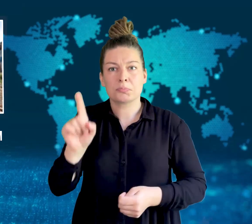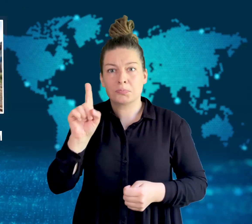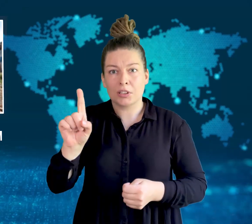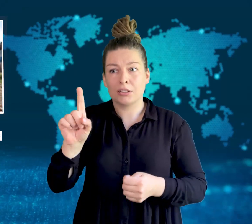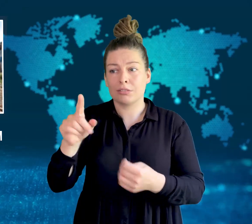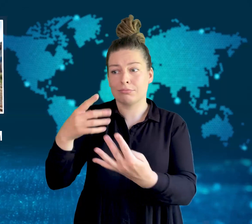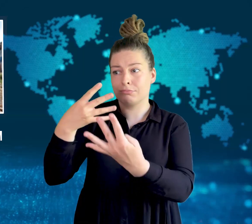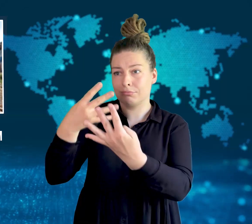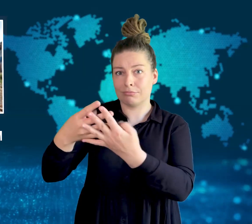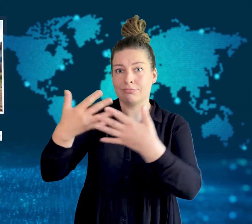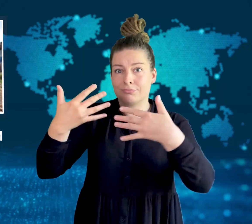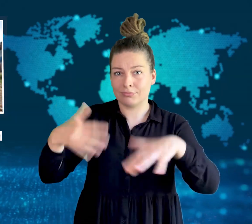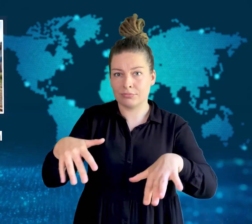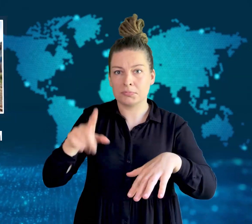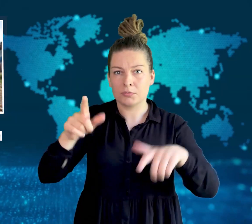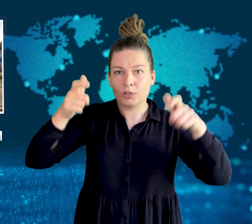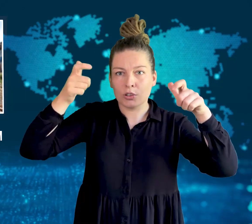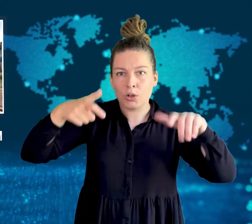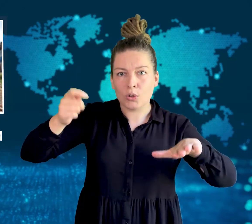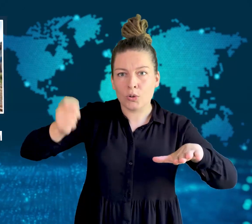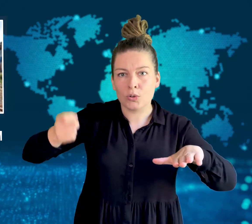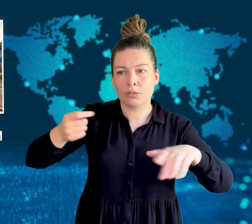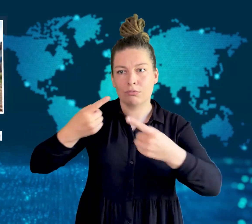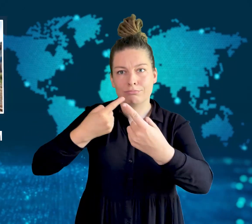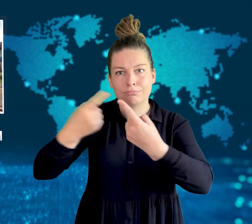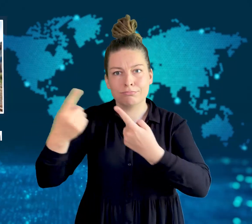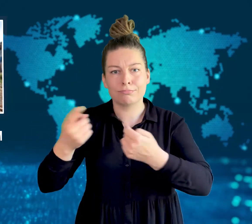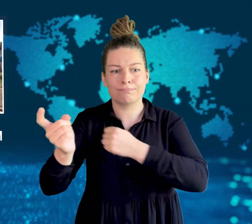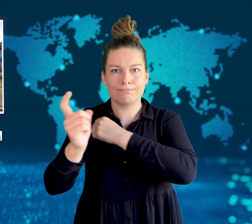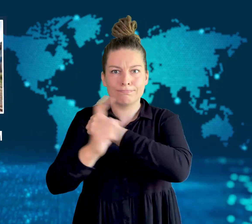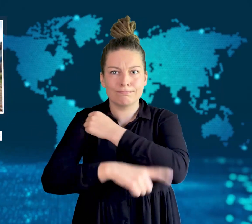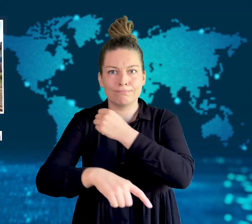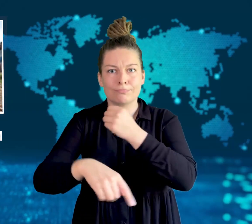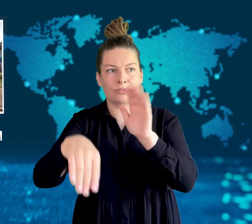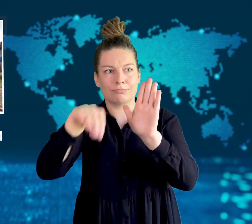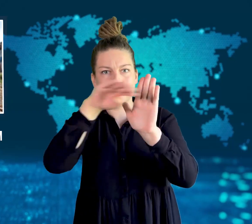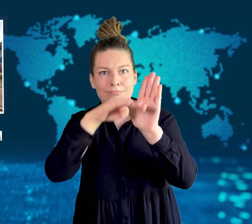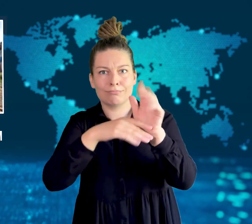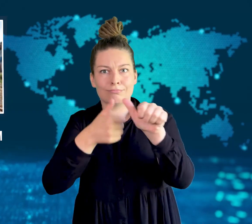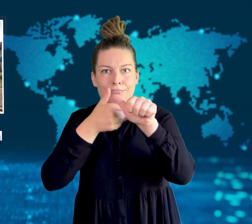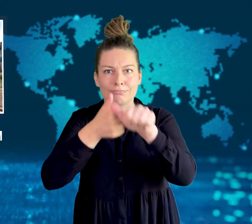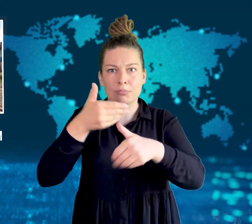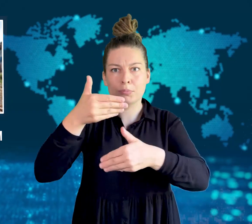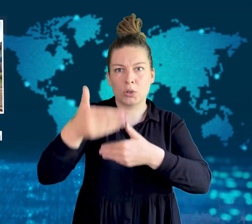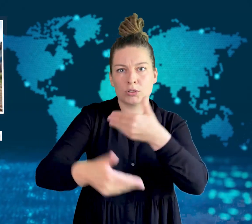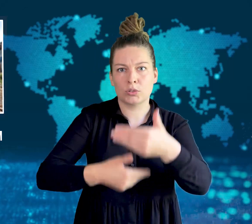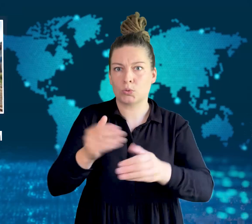They remain in jail.